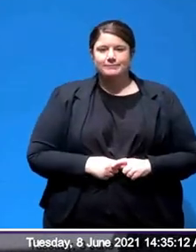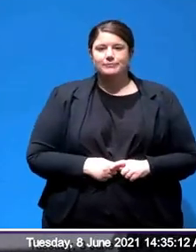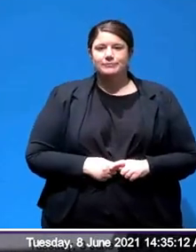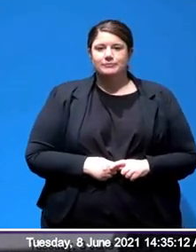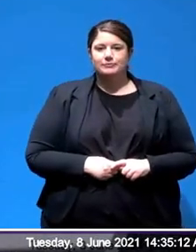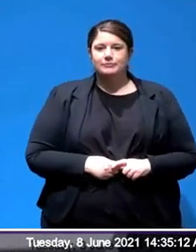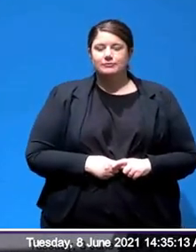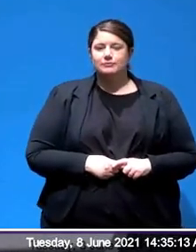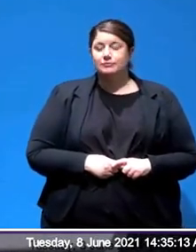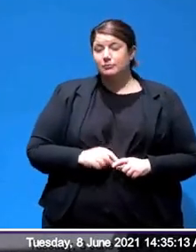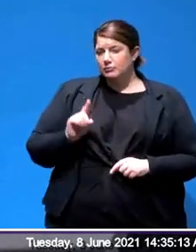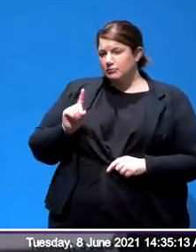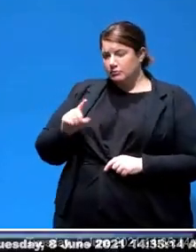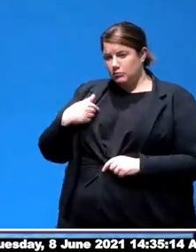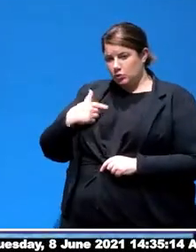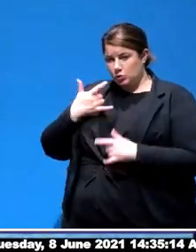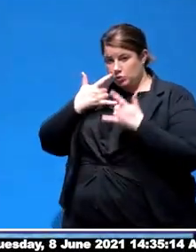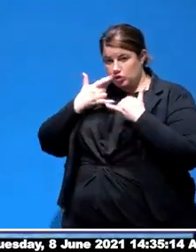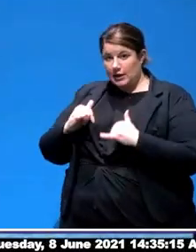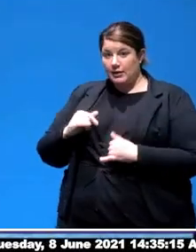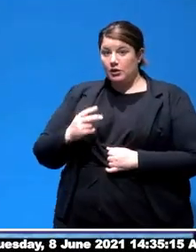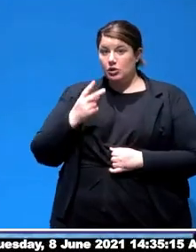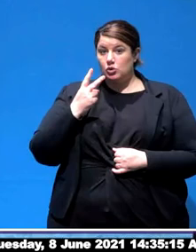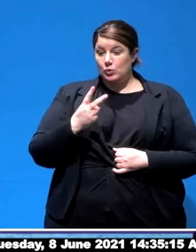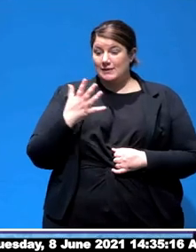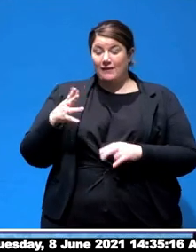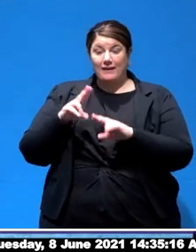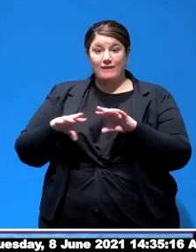Just to be clear, from 25 February when the bruises were as they